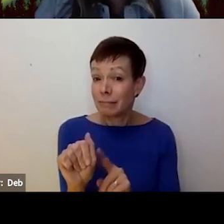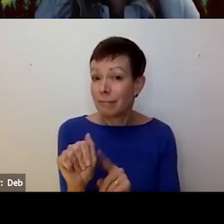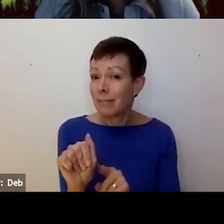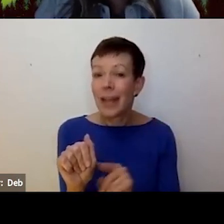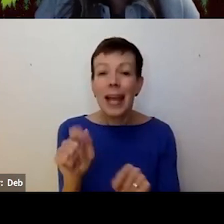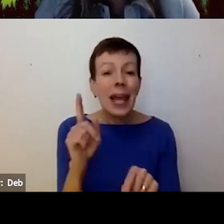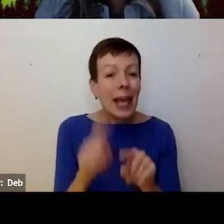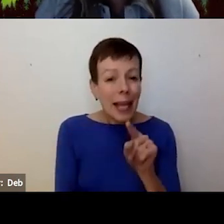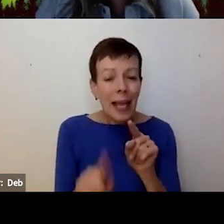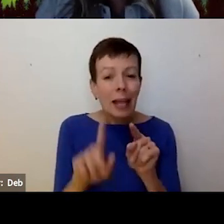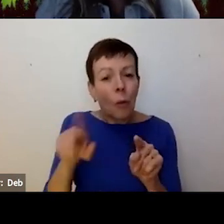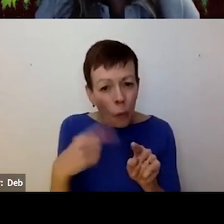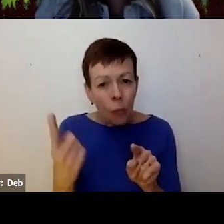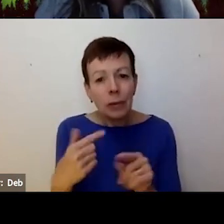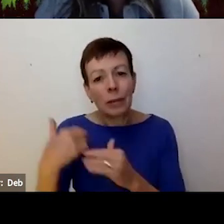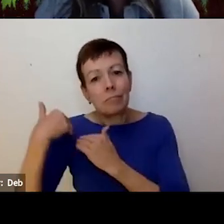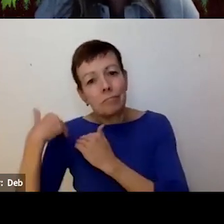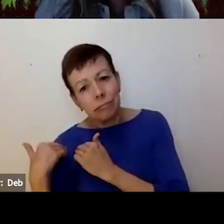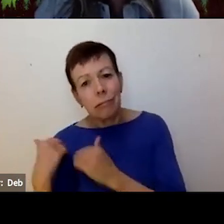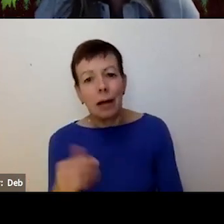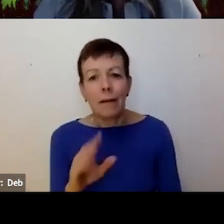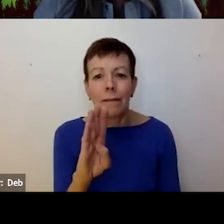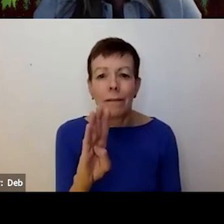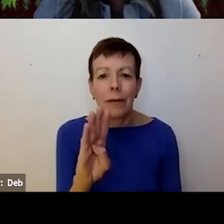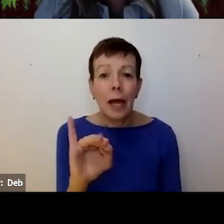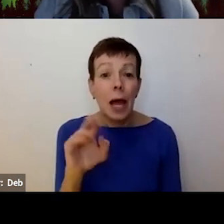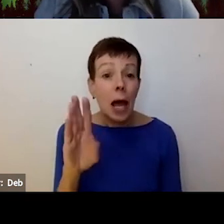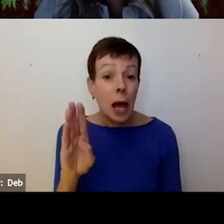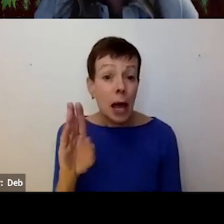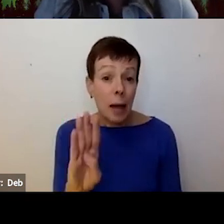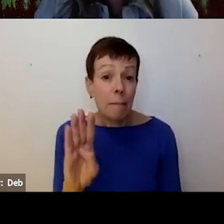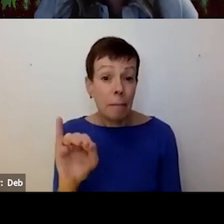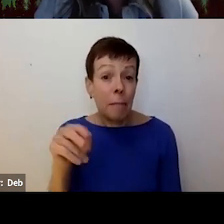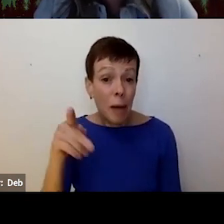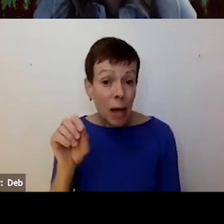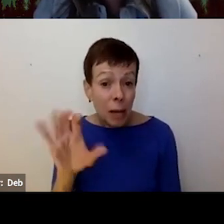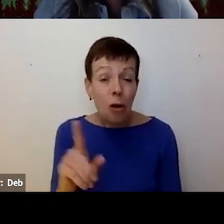individuals and artists. And we know that in the arts community as example, there are many